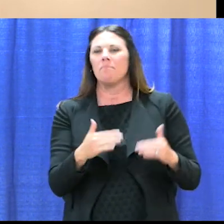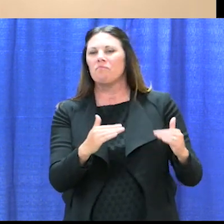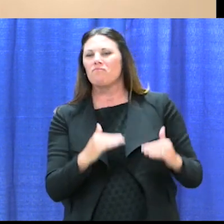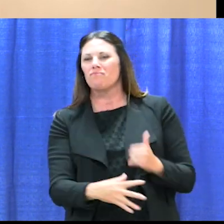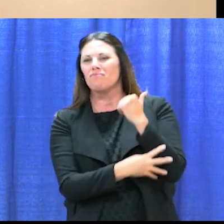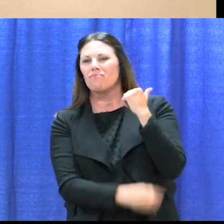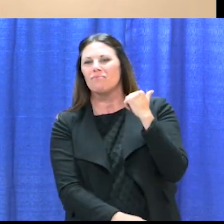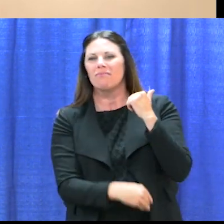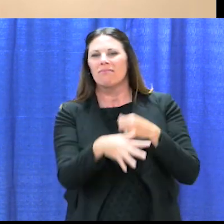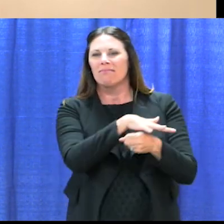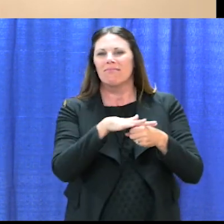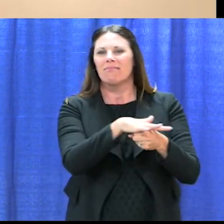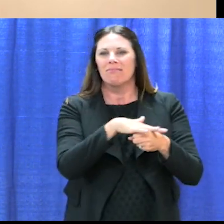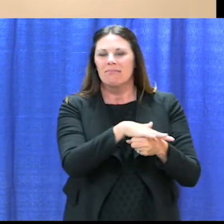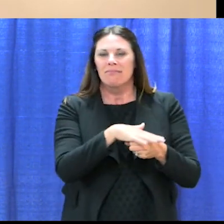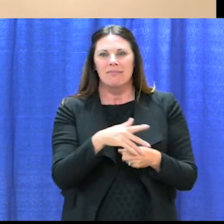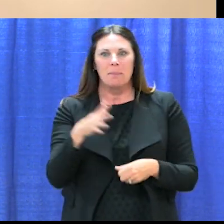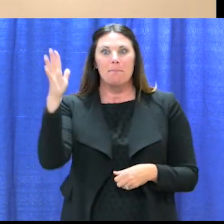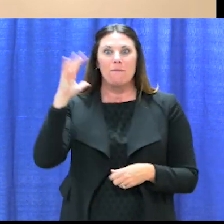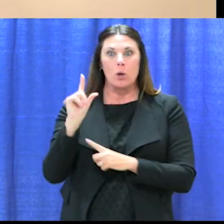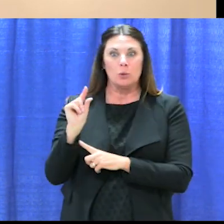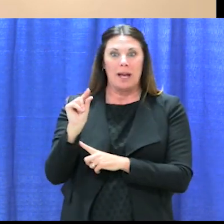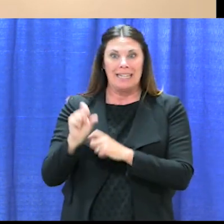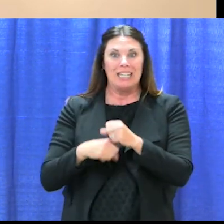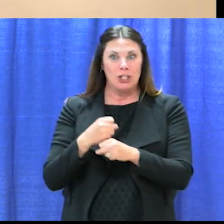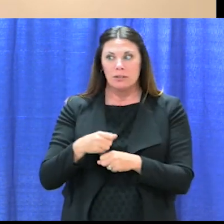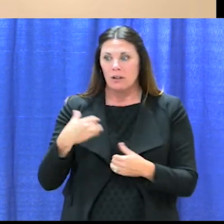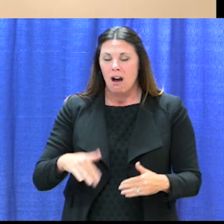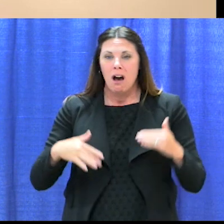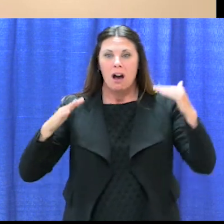So we had digital divide issues back then 20 years ago and now they've taken on a whole